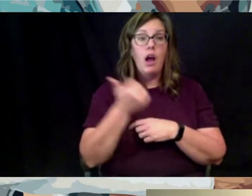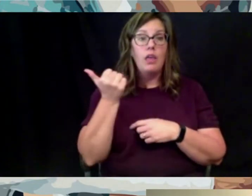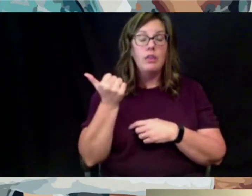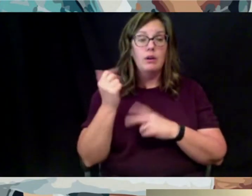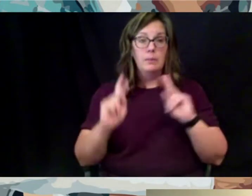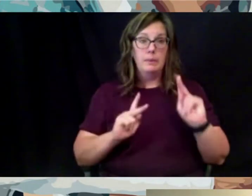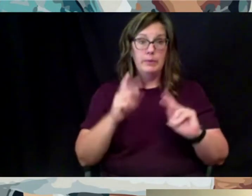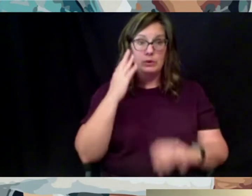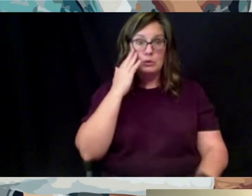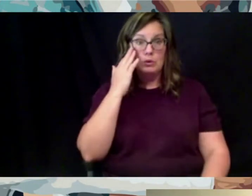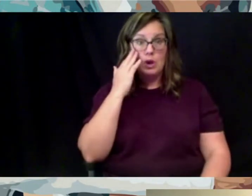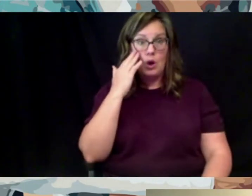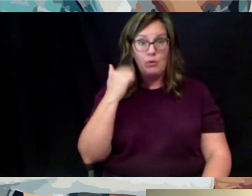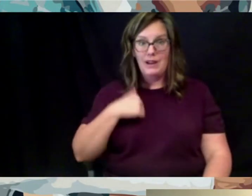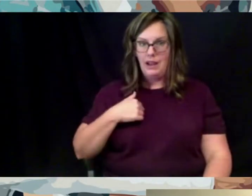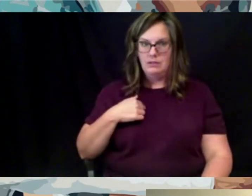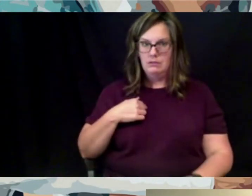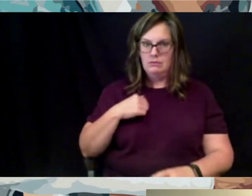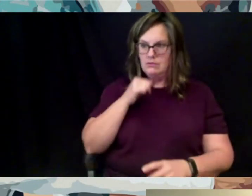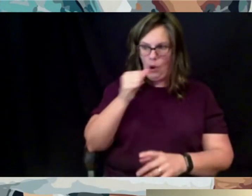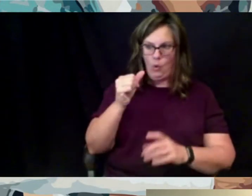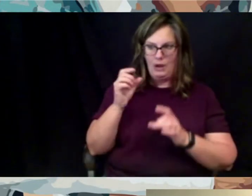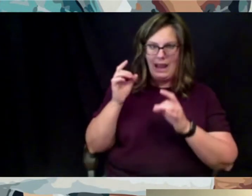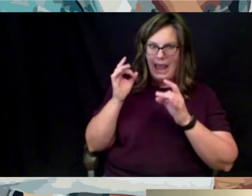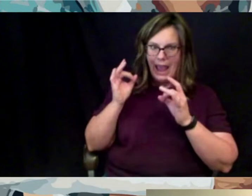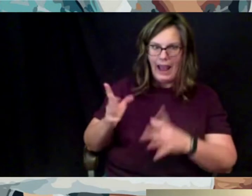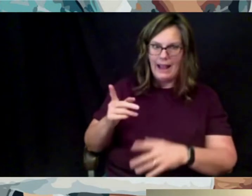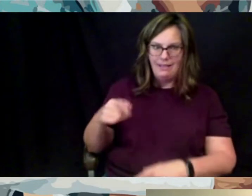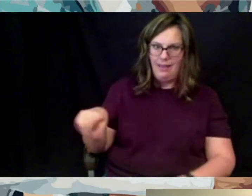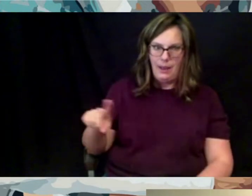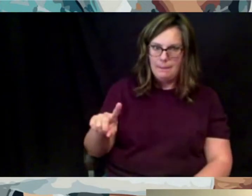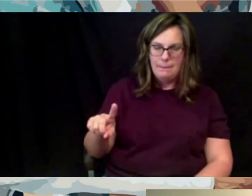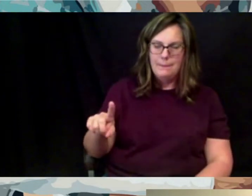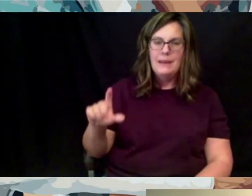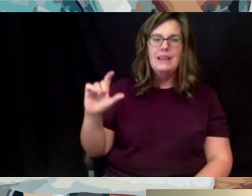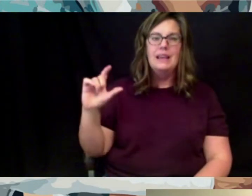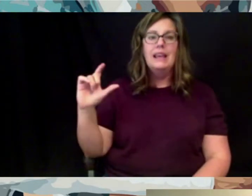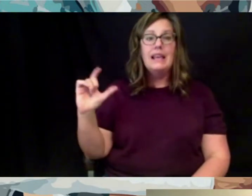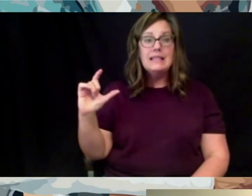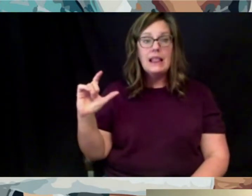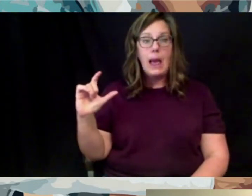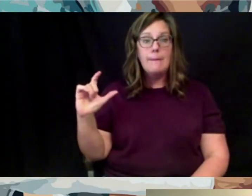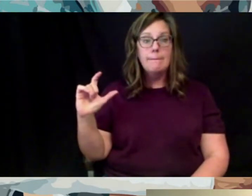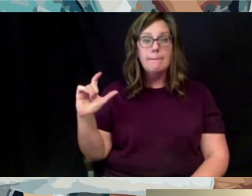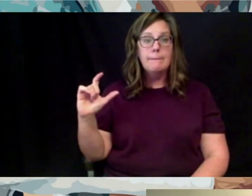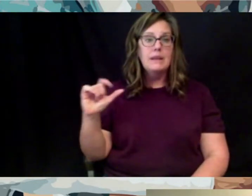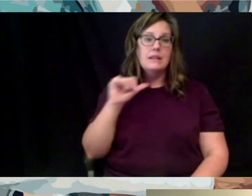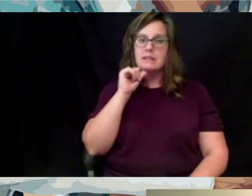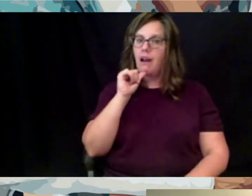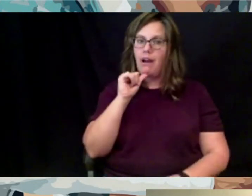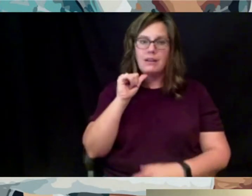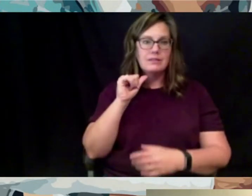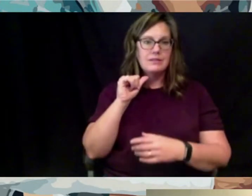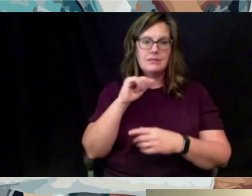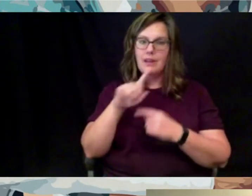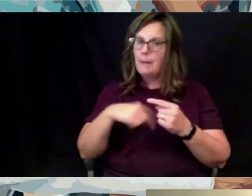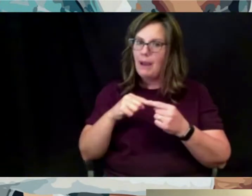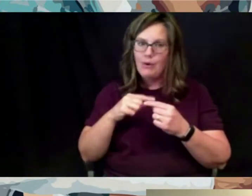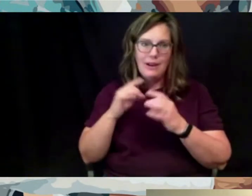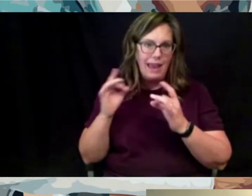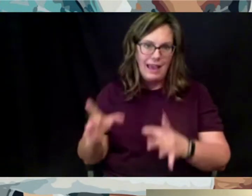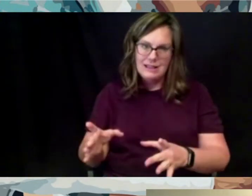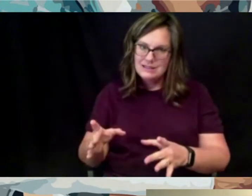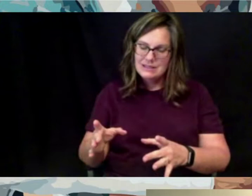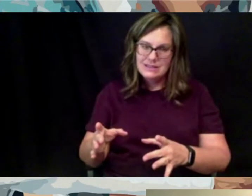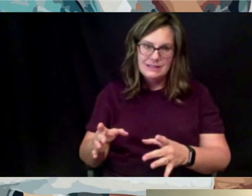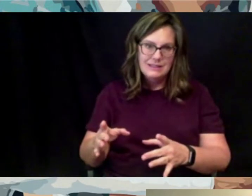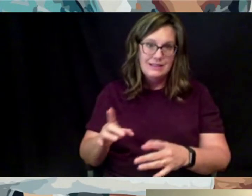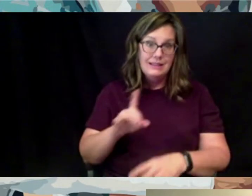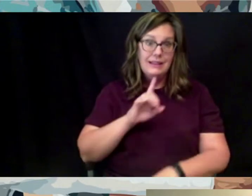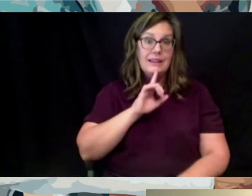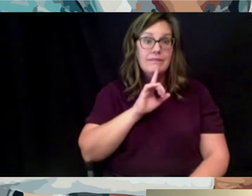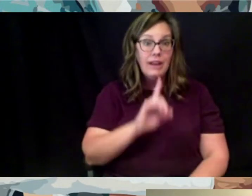i don't hate them uh that you know islam is not about hate uh in fact you know uh you could look